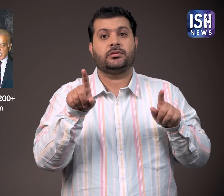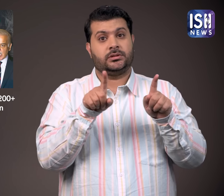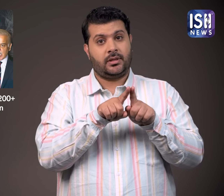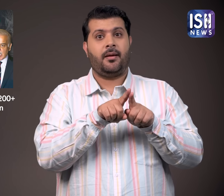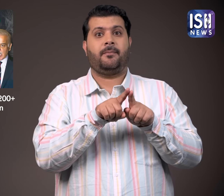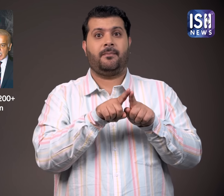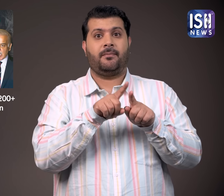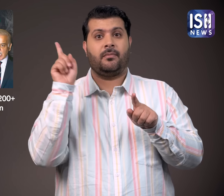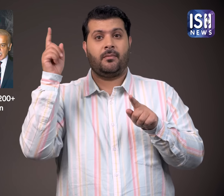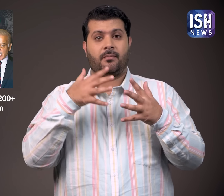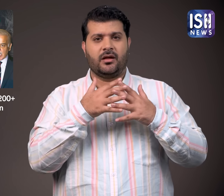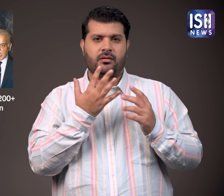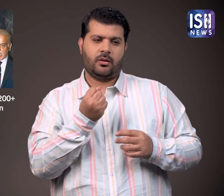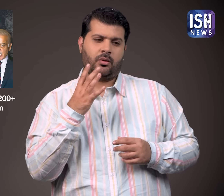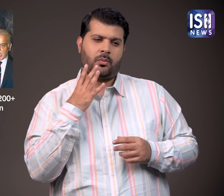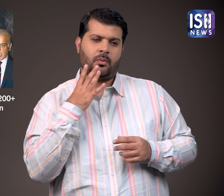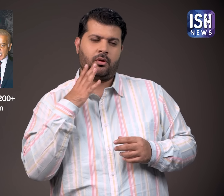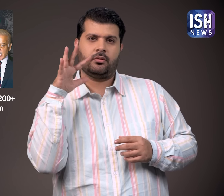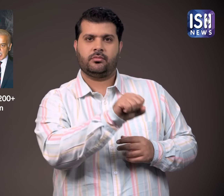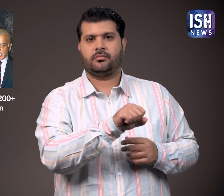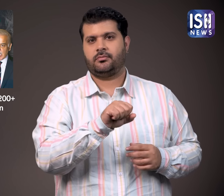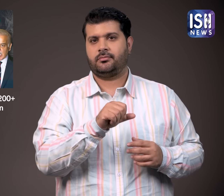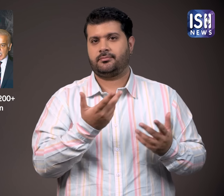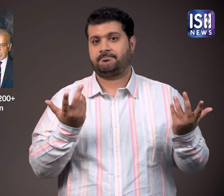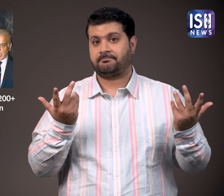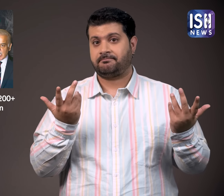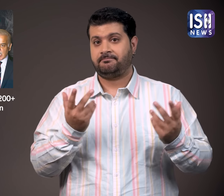Similarly, the US is waiting for Balochistan.